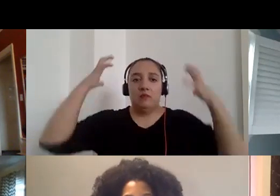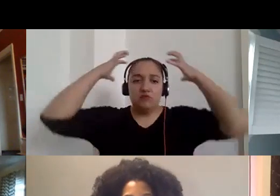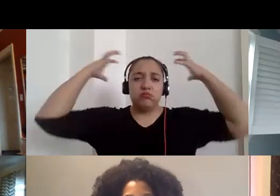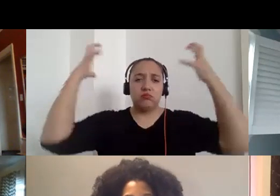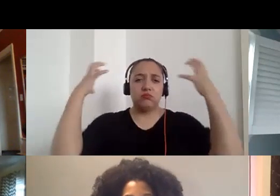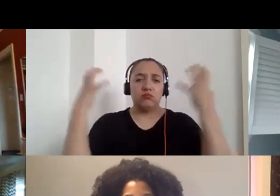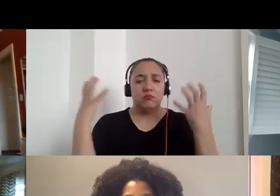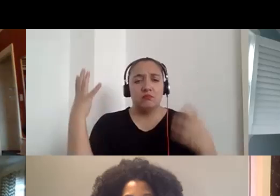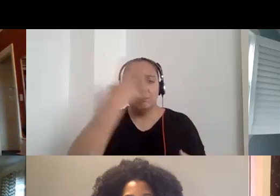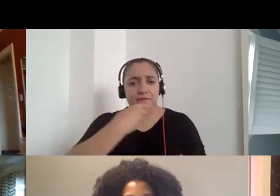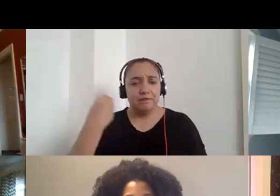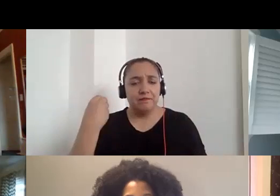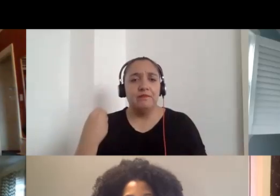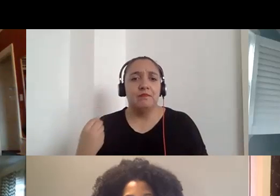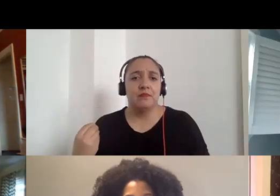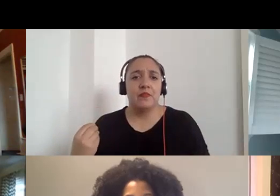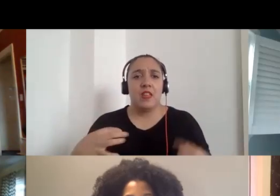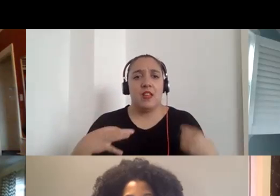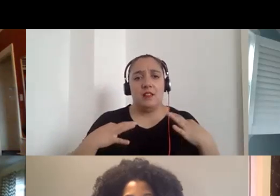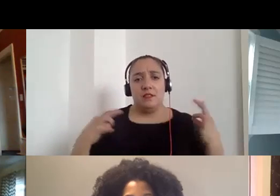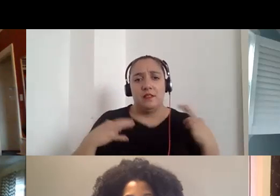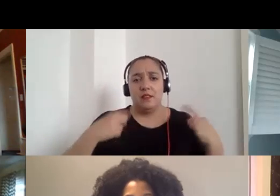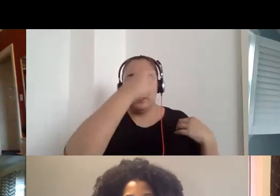I am wearing a black T-shirt with the